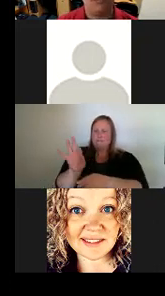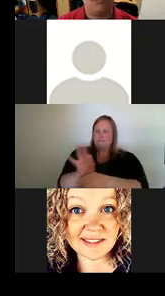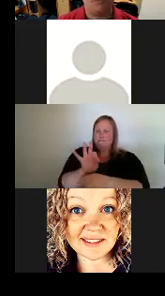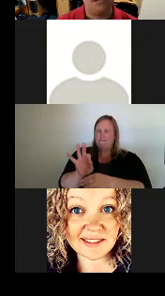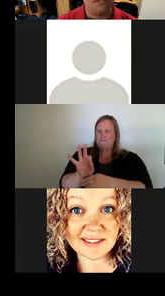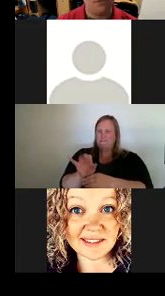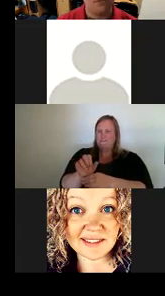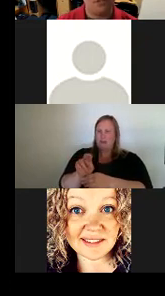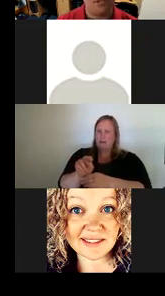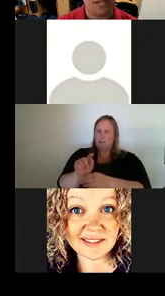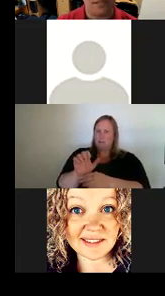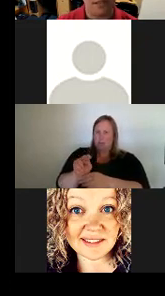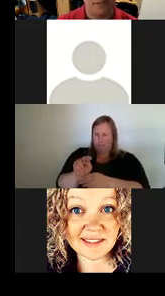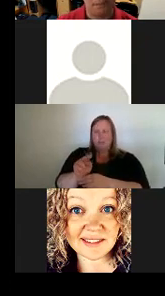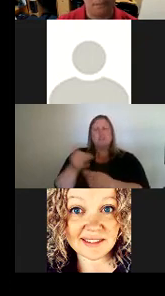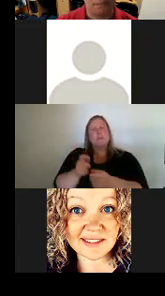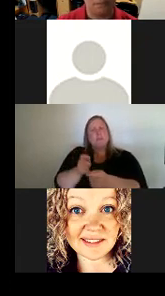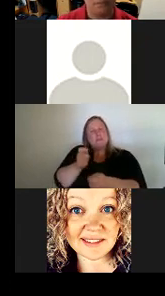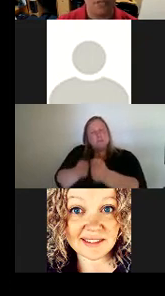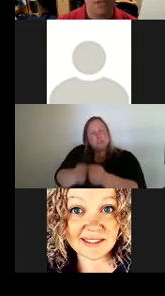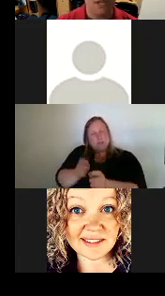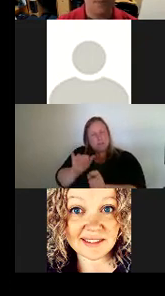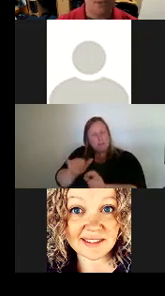SO YOU MAY NEED TO ADJUST THE SETTINGS.